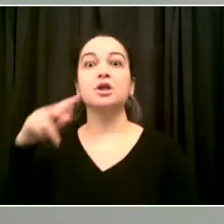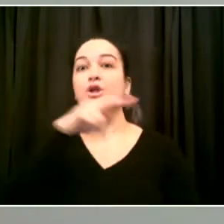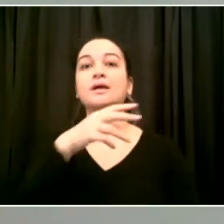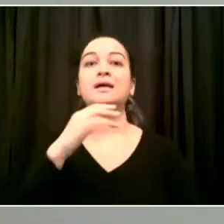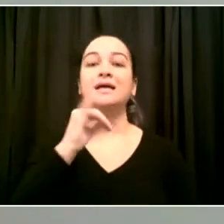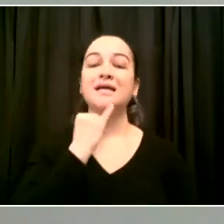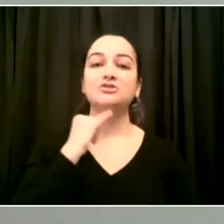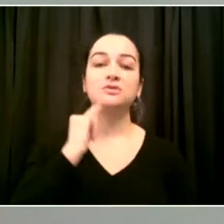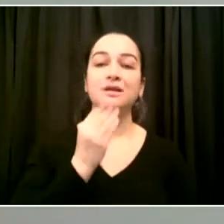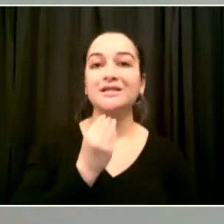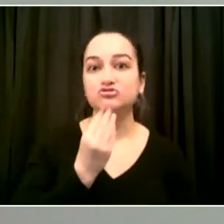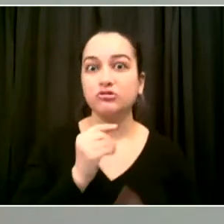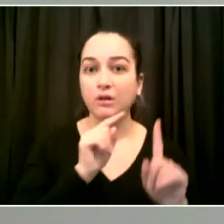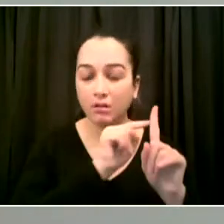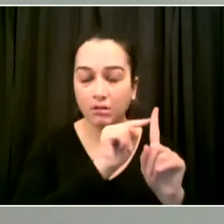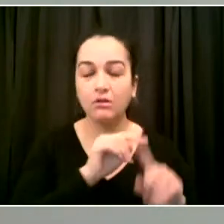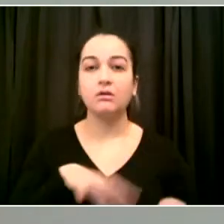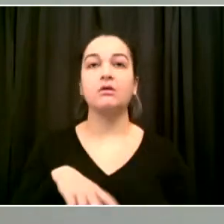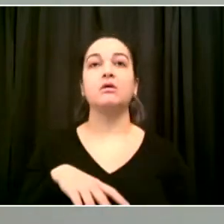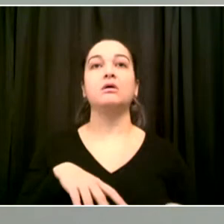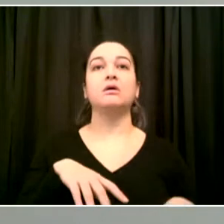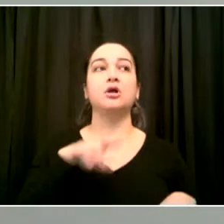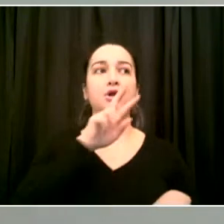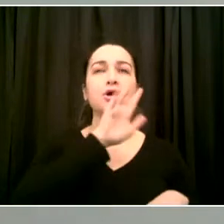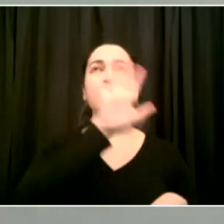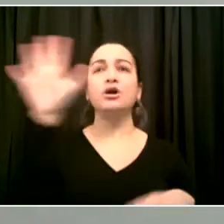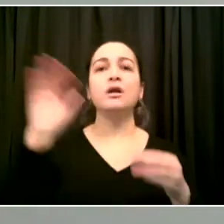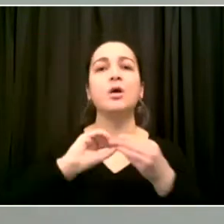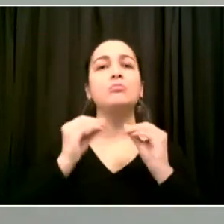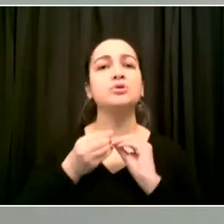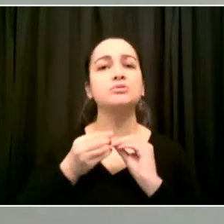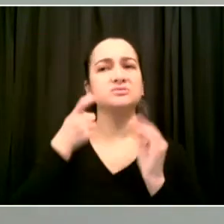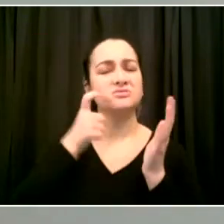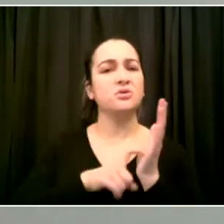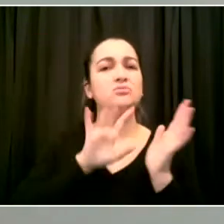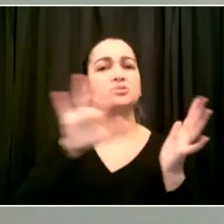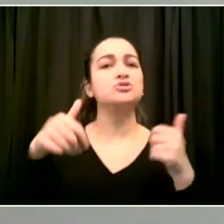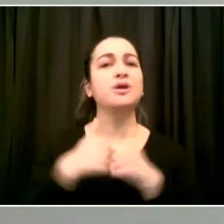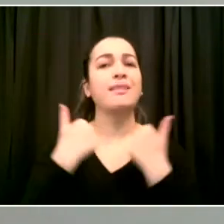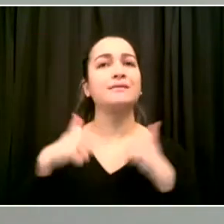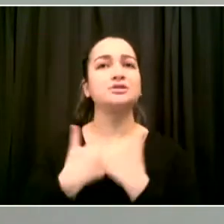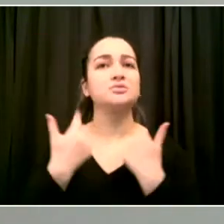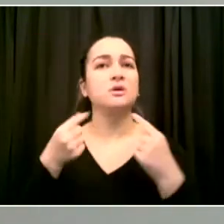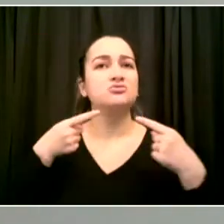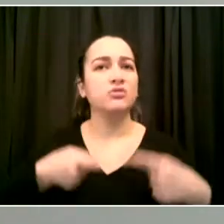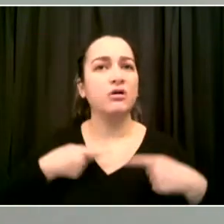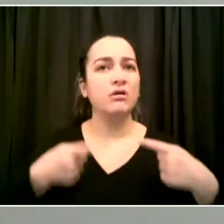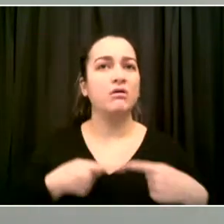ARE YOUTHFUL AND IMPORTANT. IT DOES BECOME A REAL CHALLENGE IS THE PUBLIC HEALTH RECOMMENDATION, WHAT IS OUR STANDARD OF CERTAINTY AND